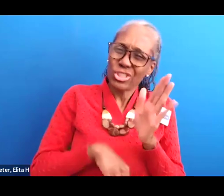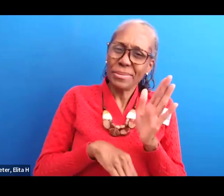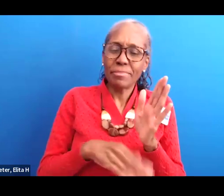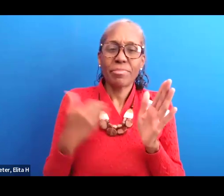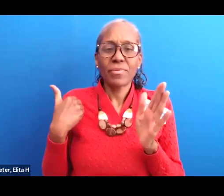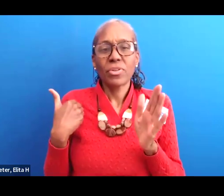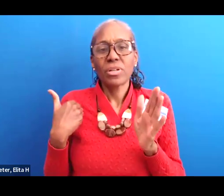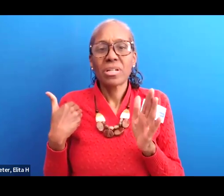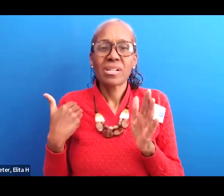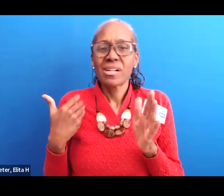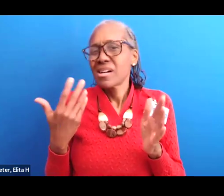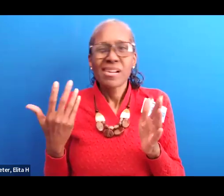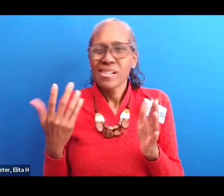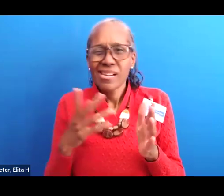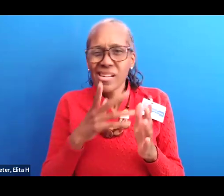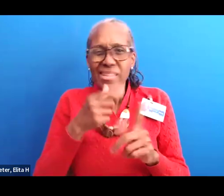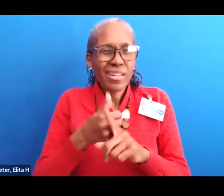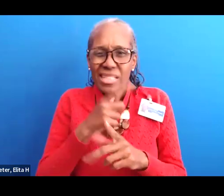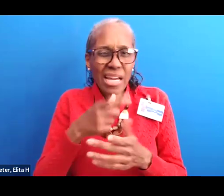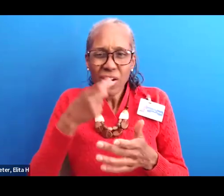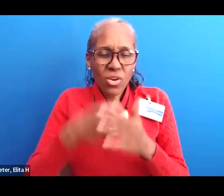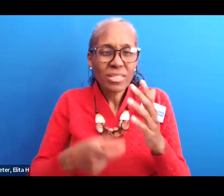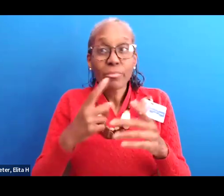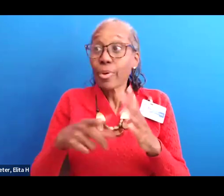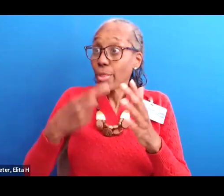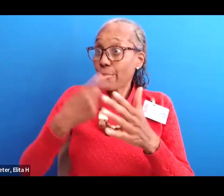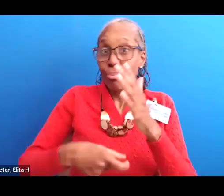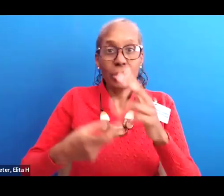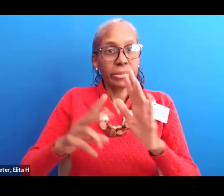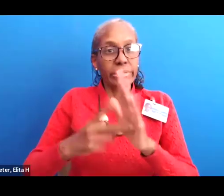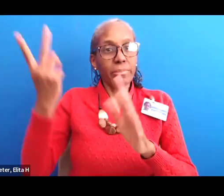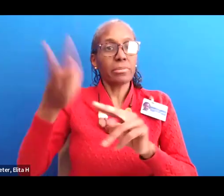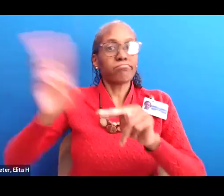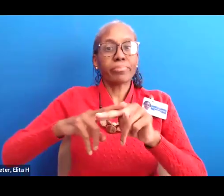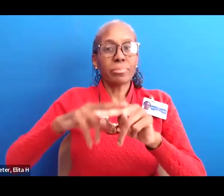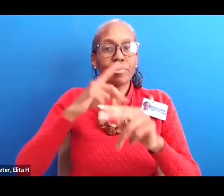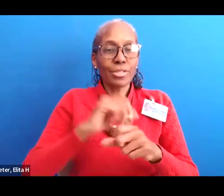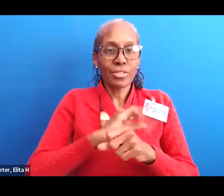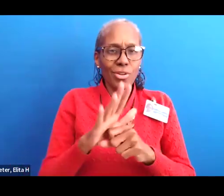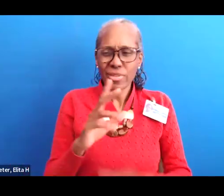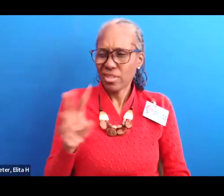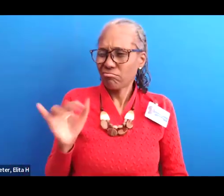They're not really, costly now, but it just like the price just doubled over COVID. So that's kind of an interesting thing.